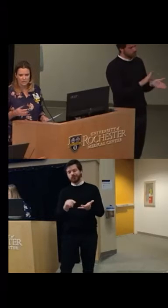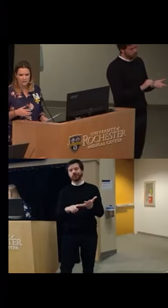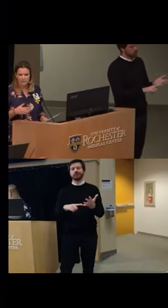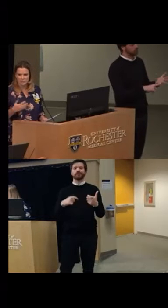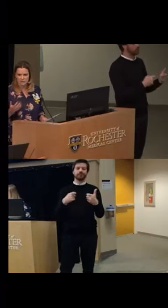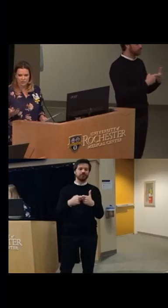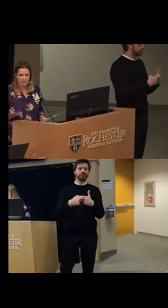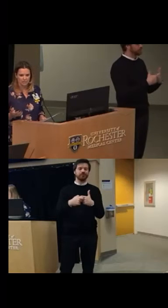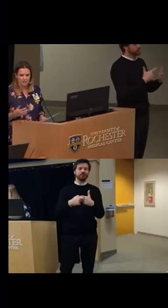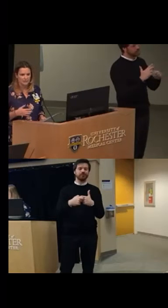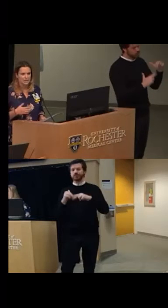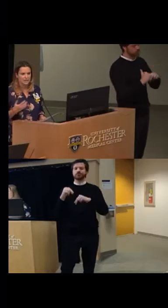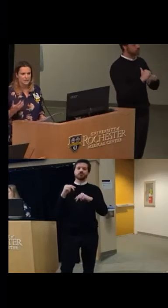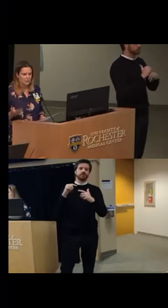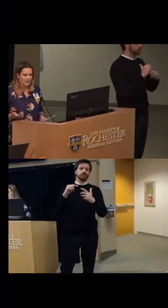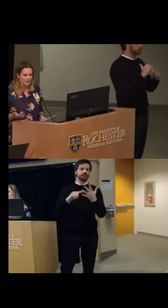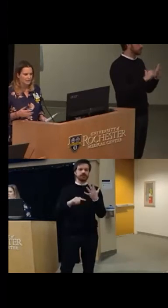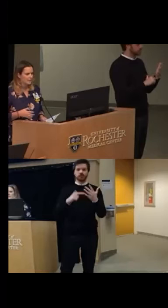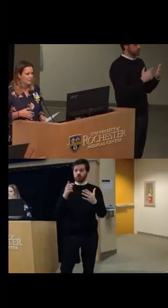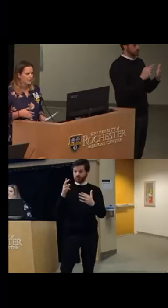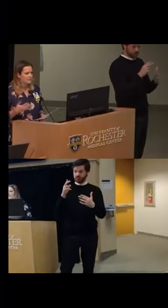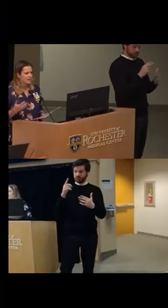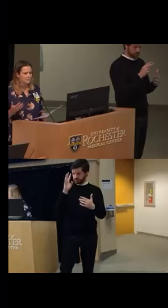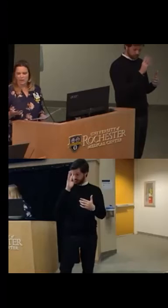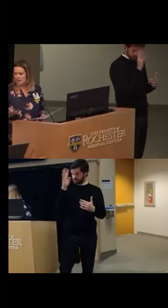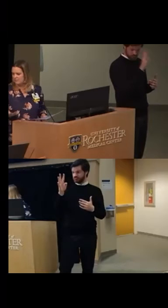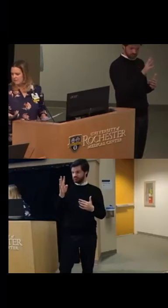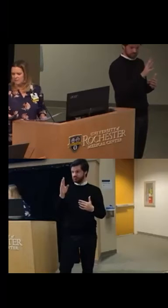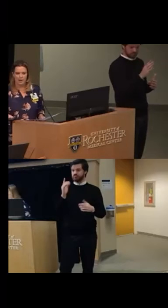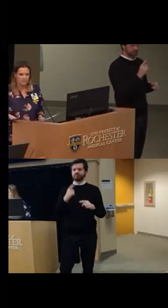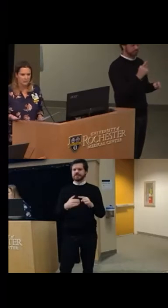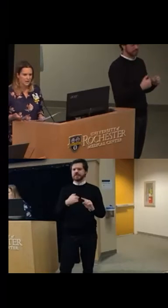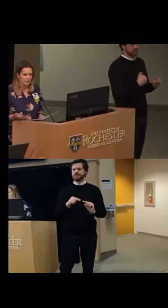unions construction companies you name it um we even had a boting company for a while um which